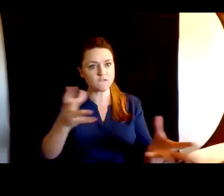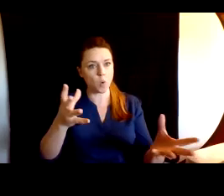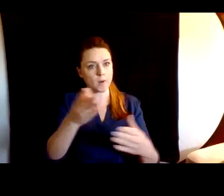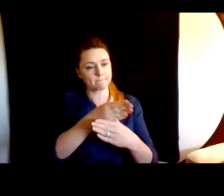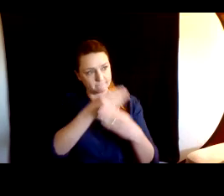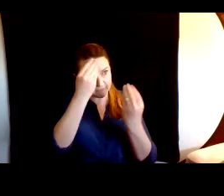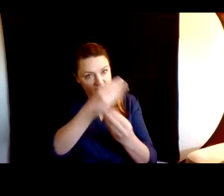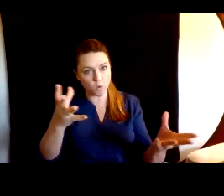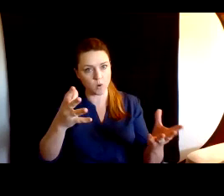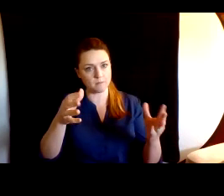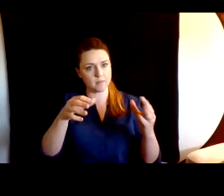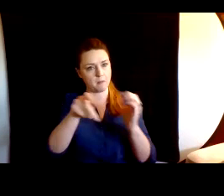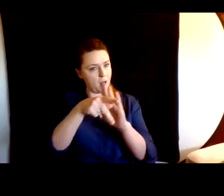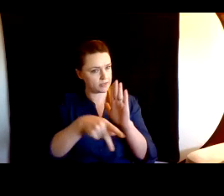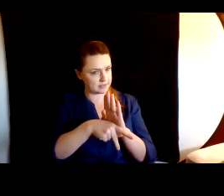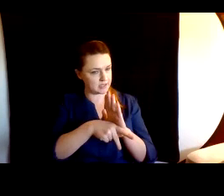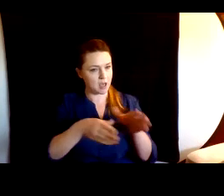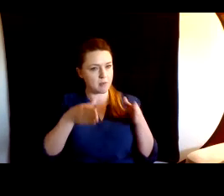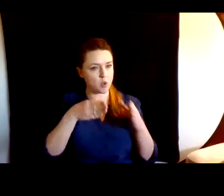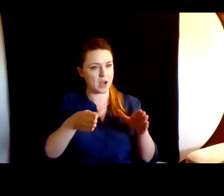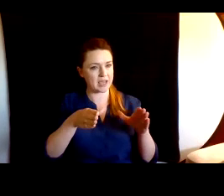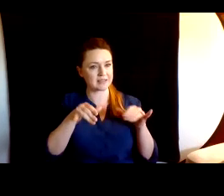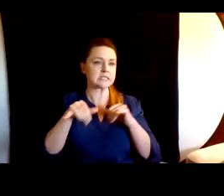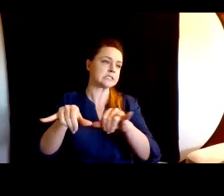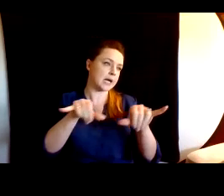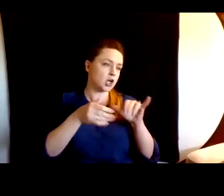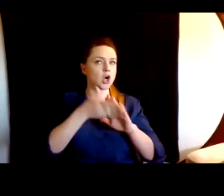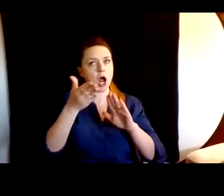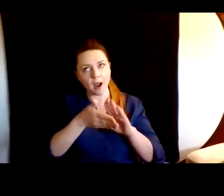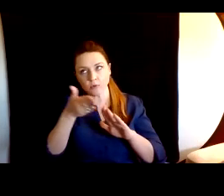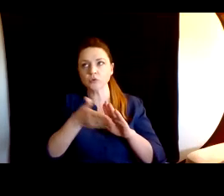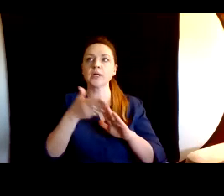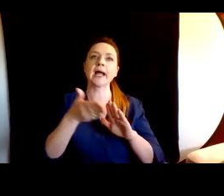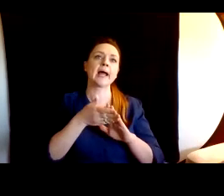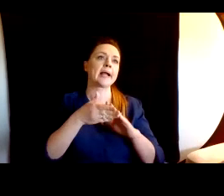the way the standard operating procedures are crafted? How we are actually intending